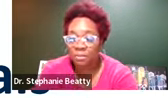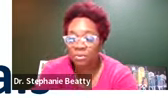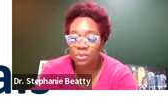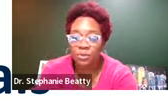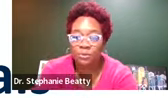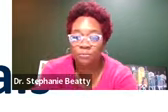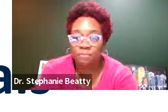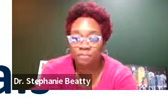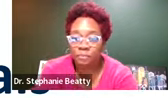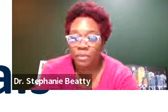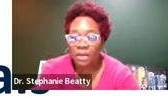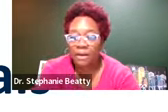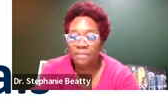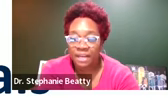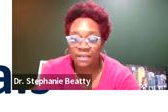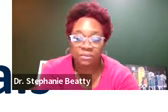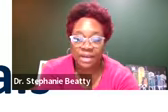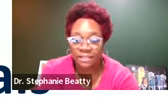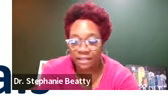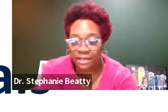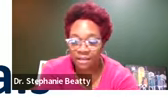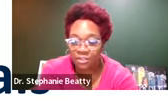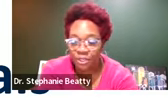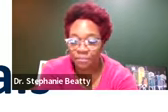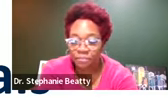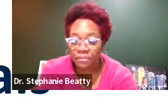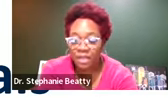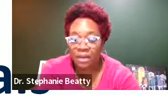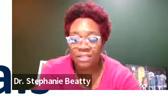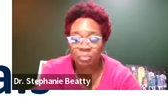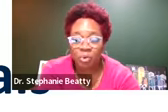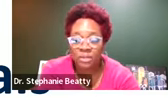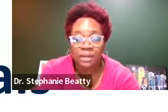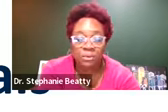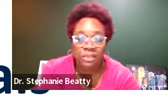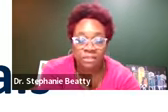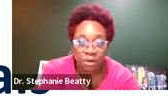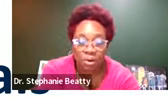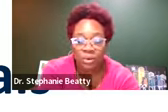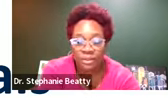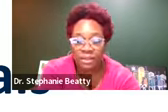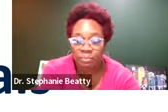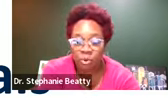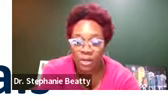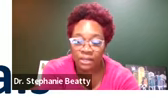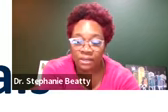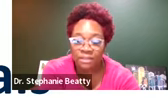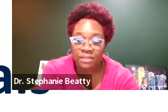Number two, obtain the right technology. It's important that you consult with the employee